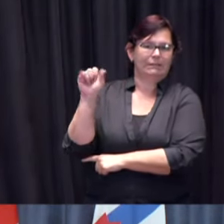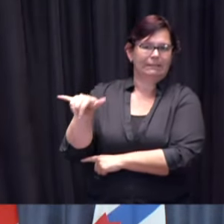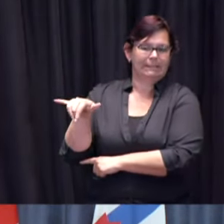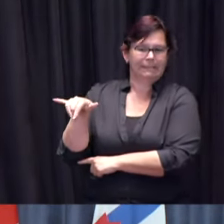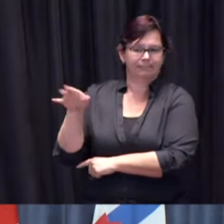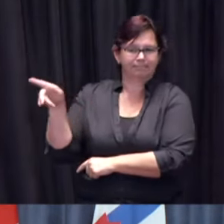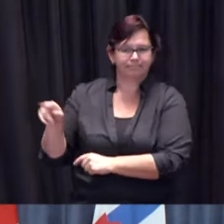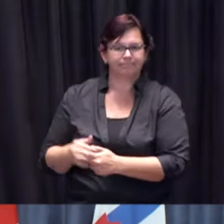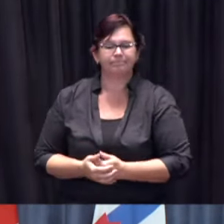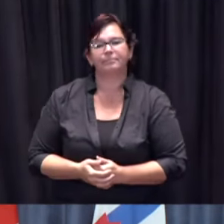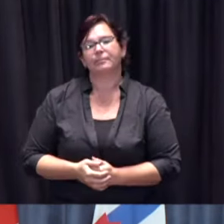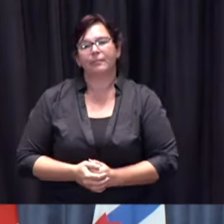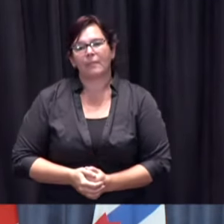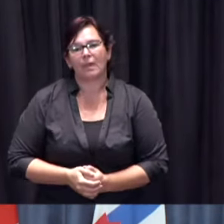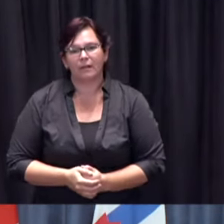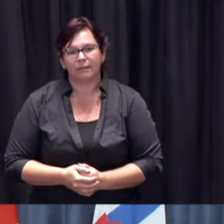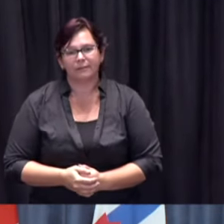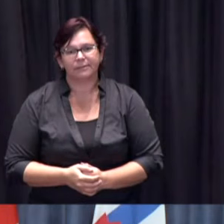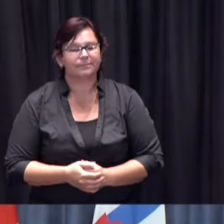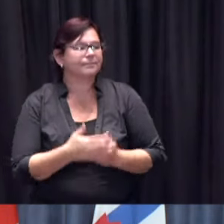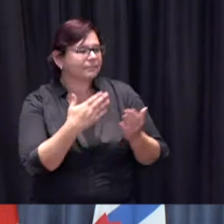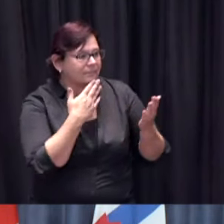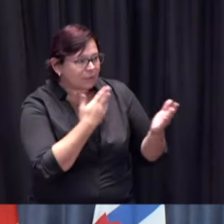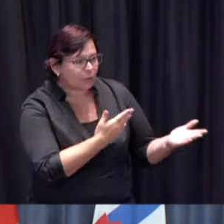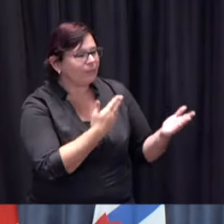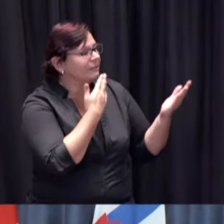Councillor Cressy: Well thank you Mayor Tory, Deputy Mayor Thompson.